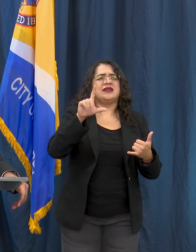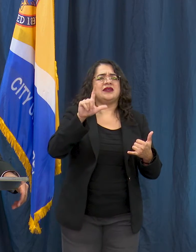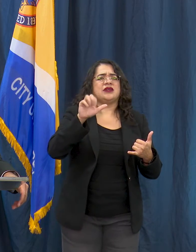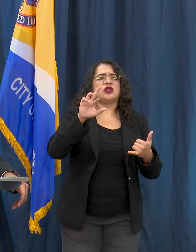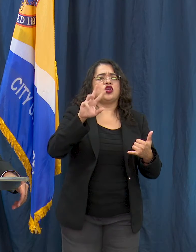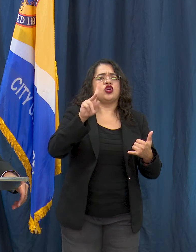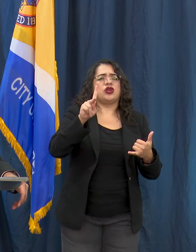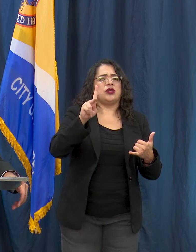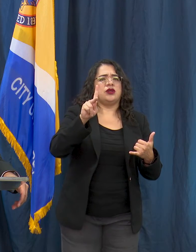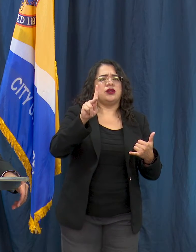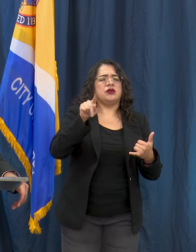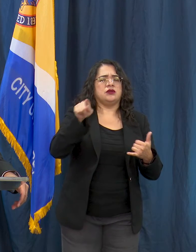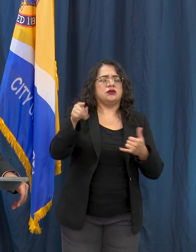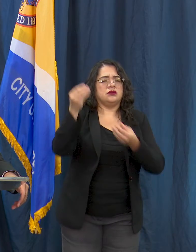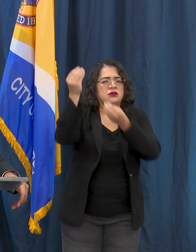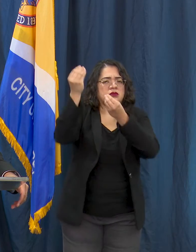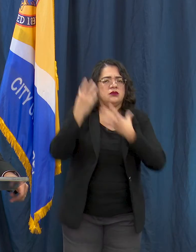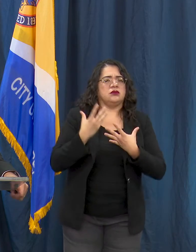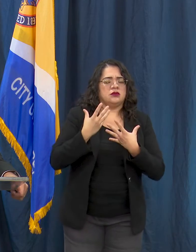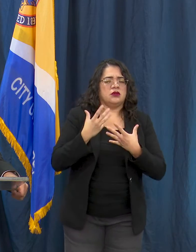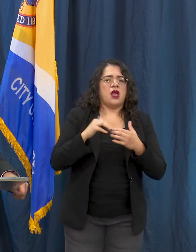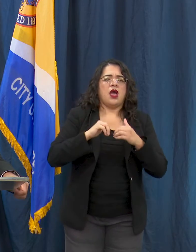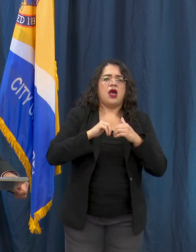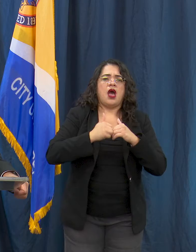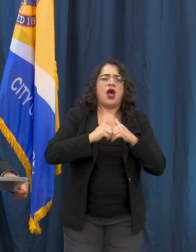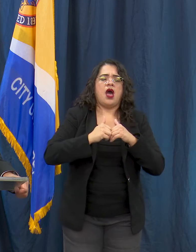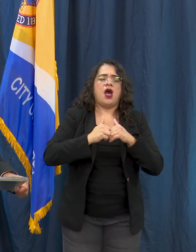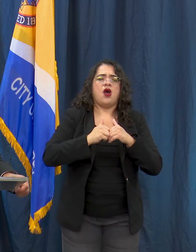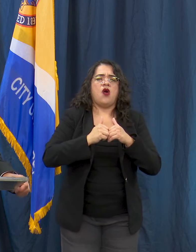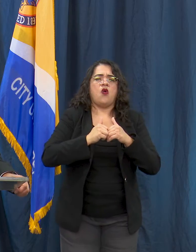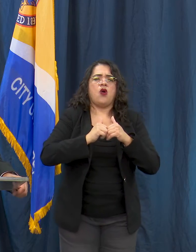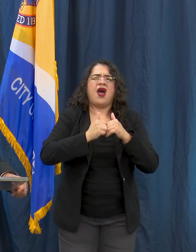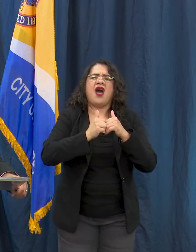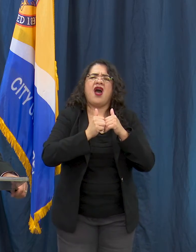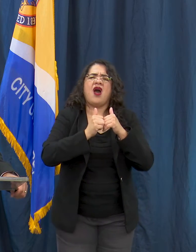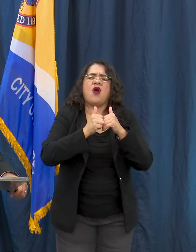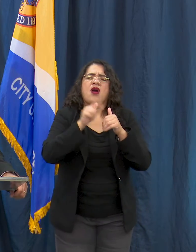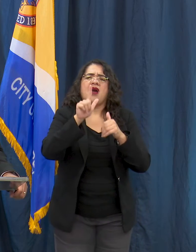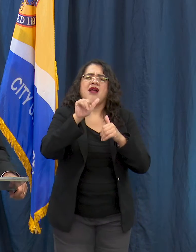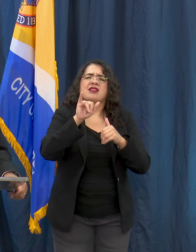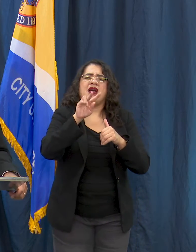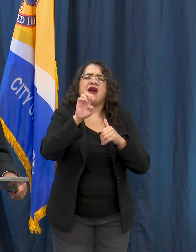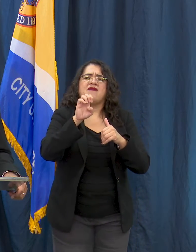some guidance about live public comment so we can start